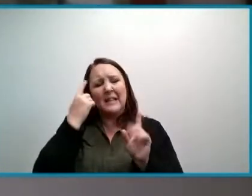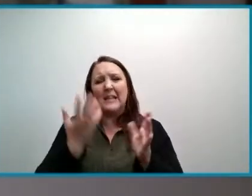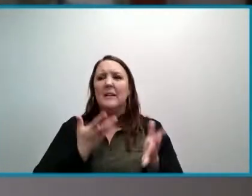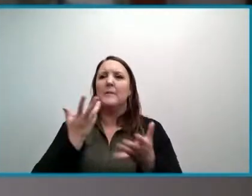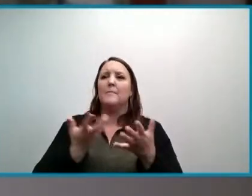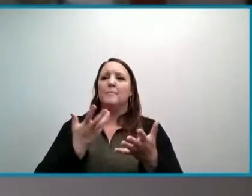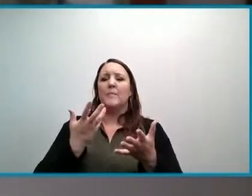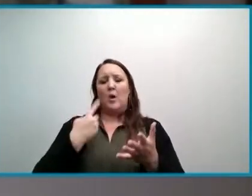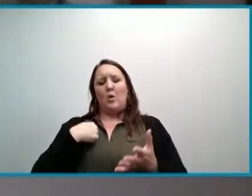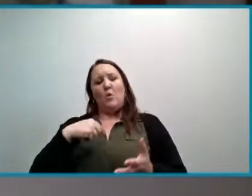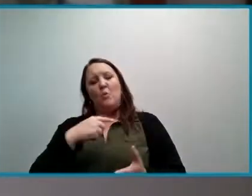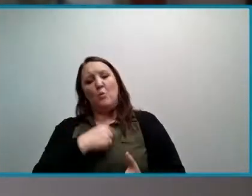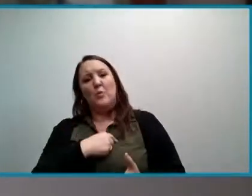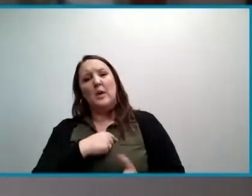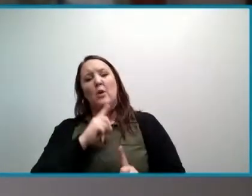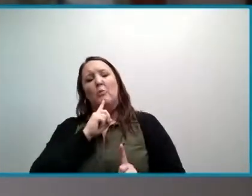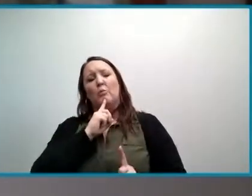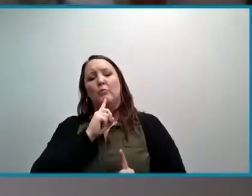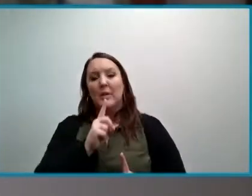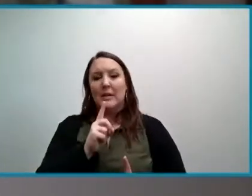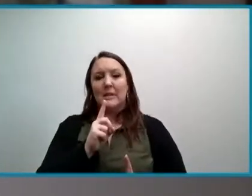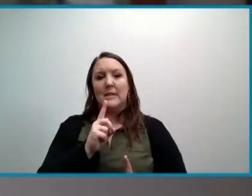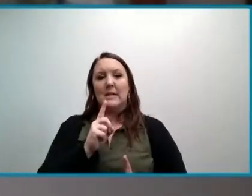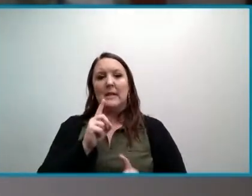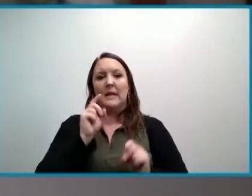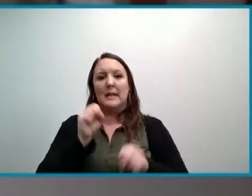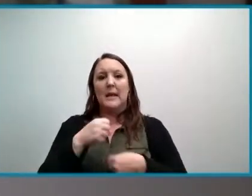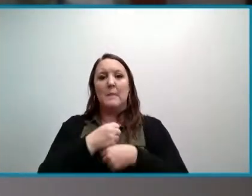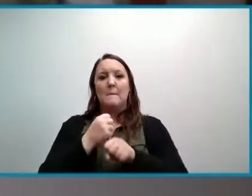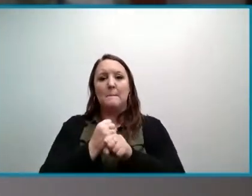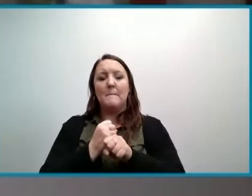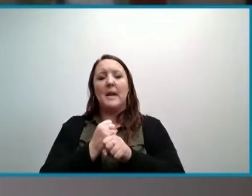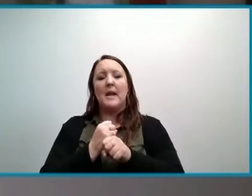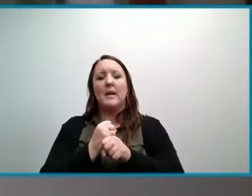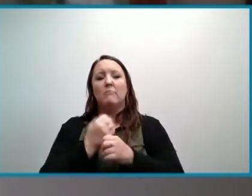we really can make best connections with partnerships